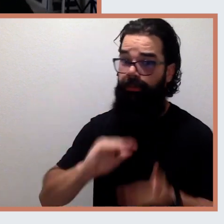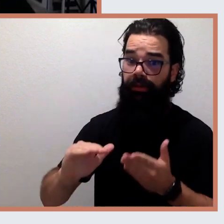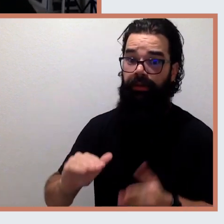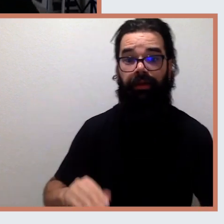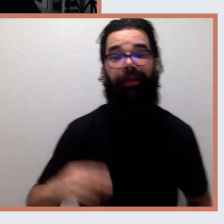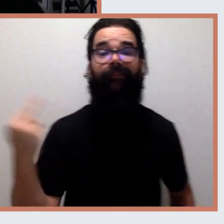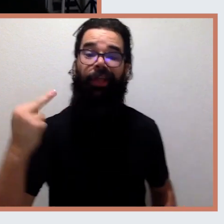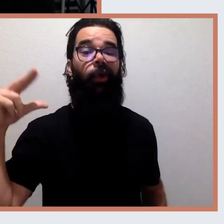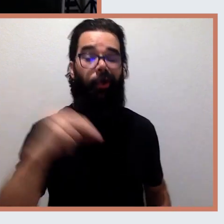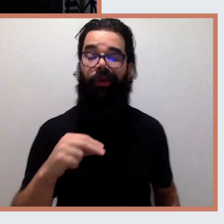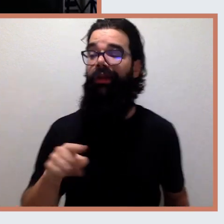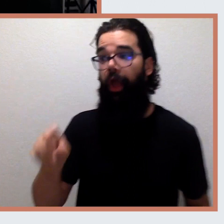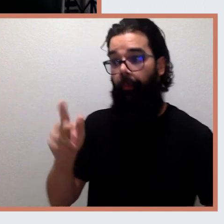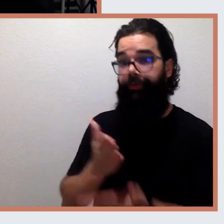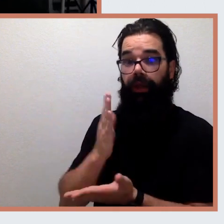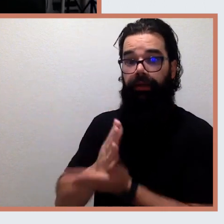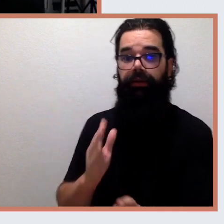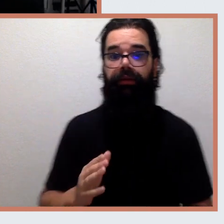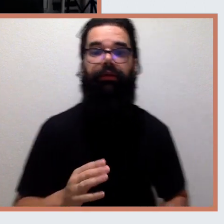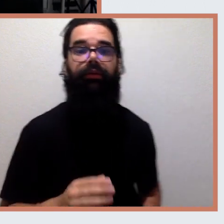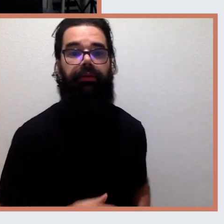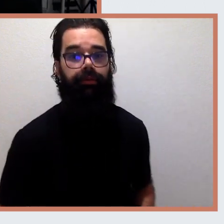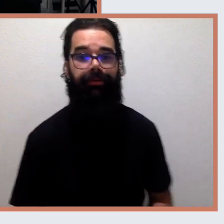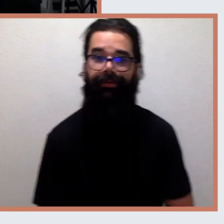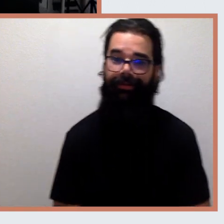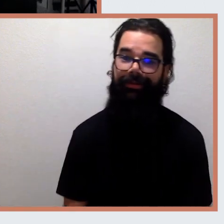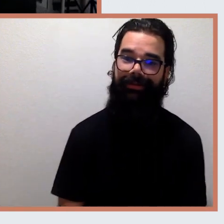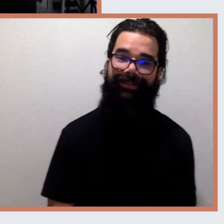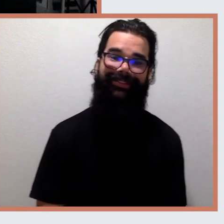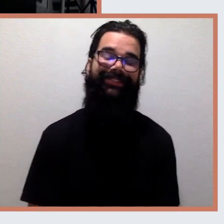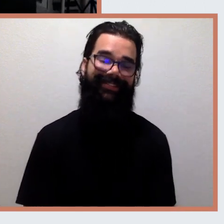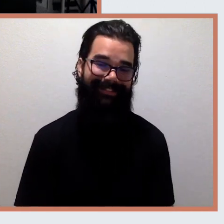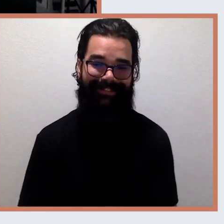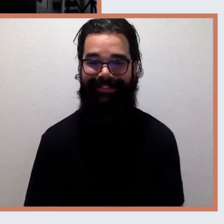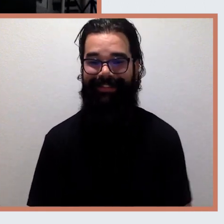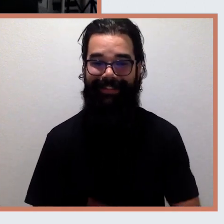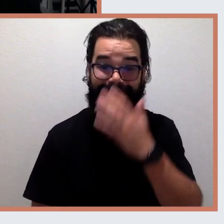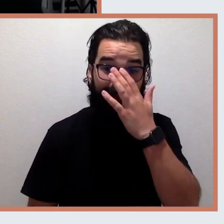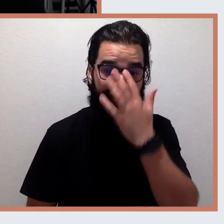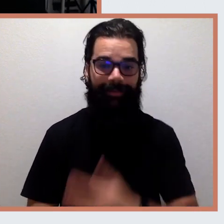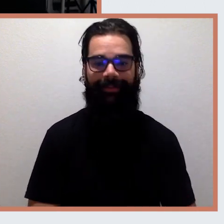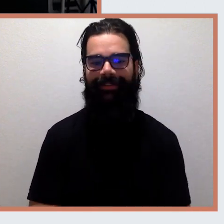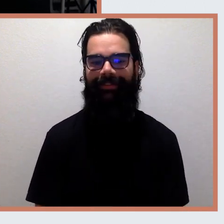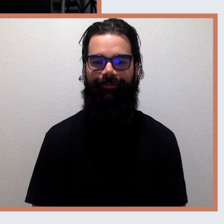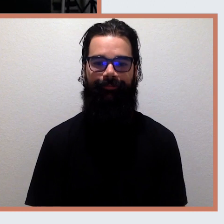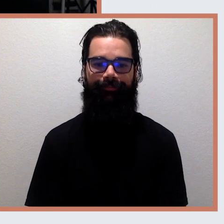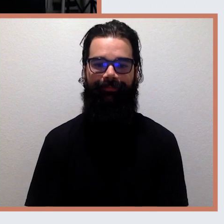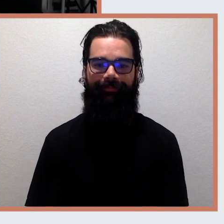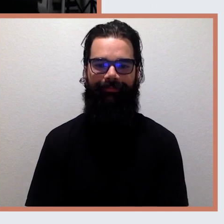I'm like, "No, fuck you, okay, yes, ma'am." Literally, talk back to the coach, man. Like where's the athlete in you?